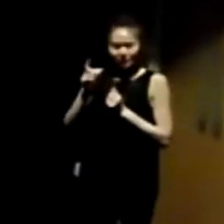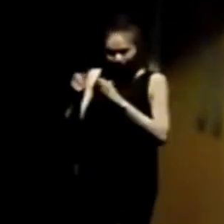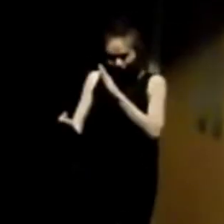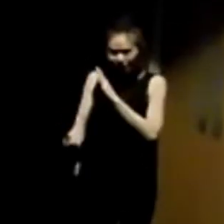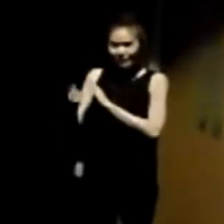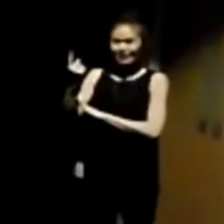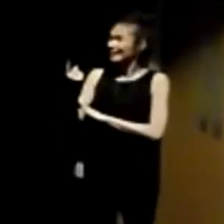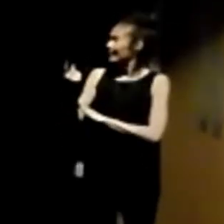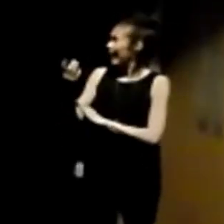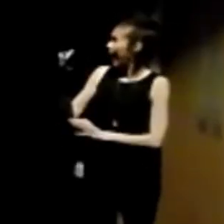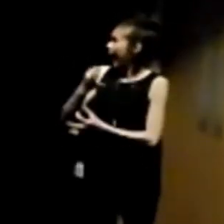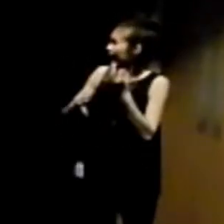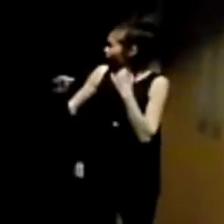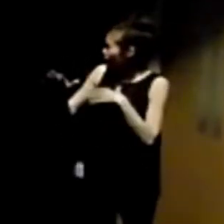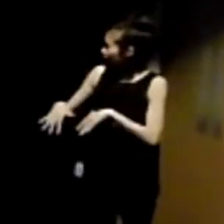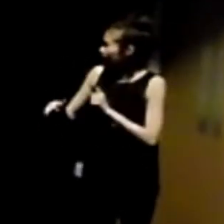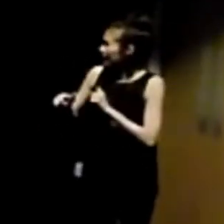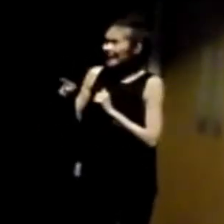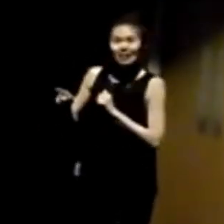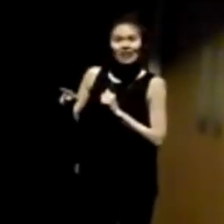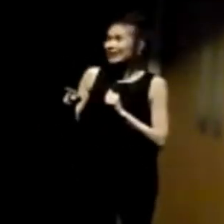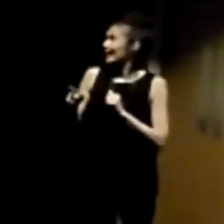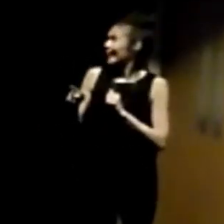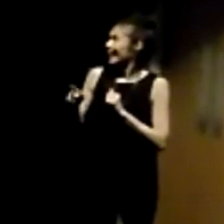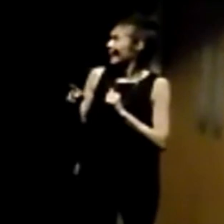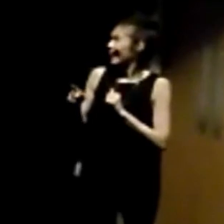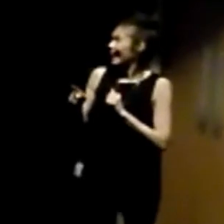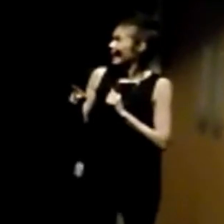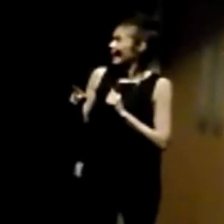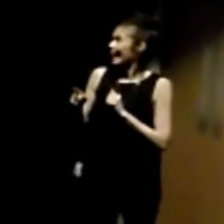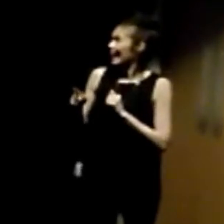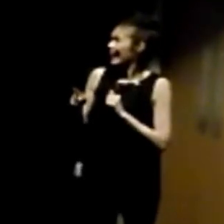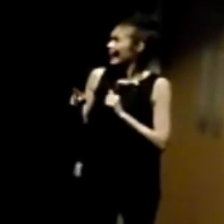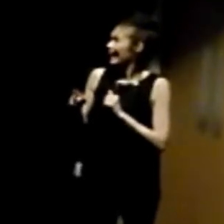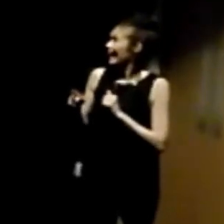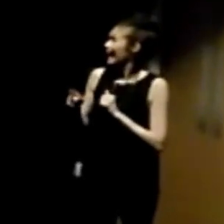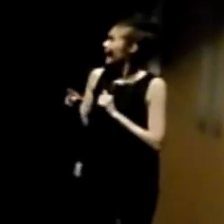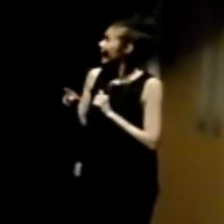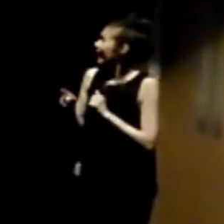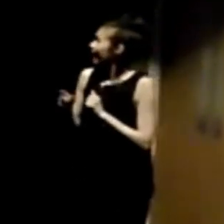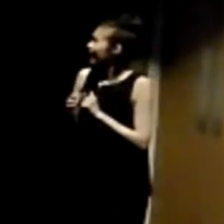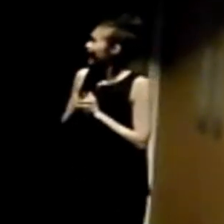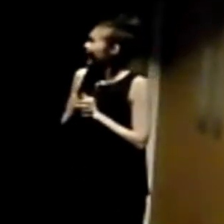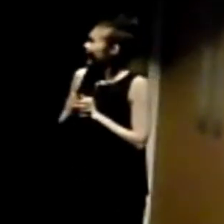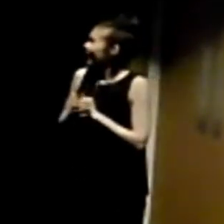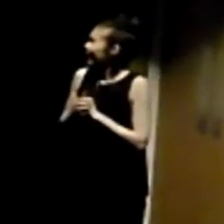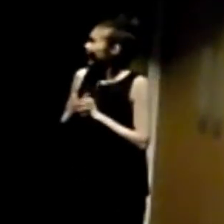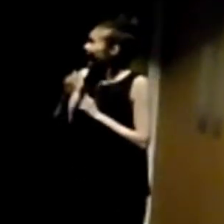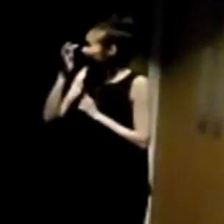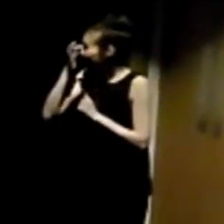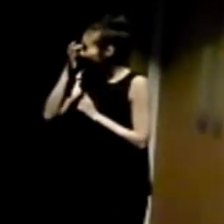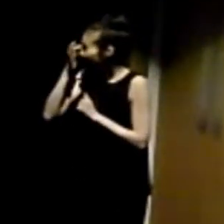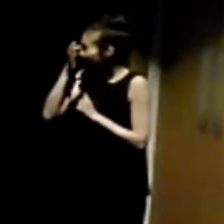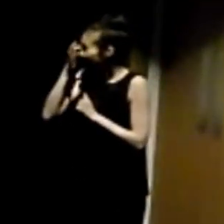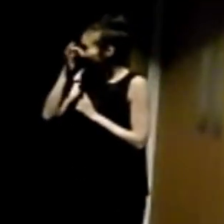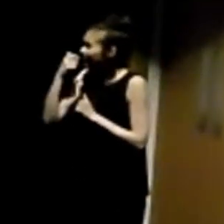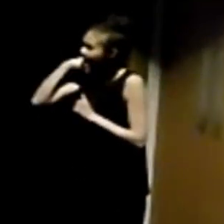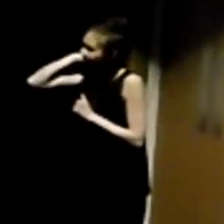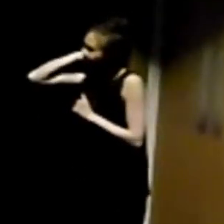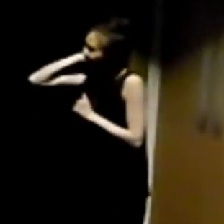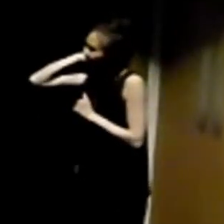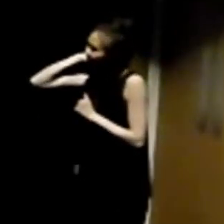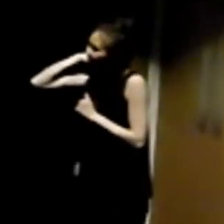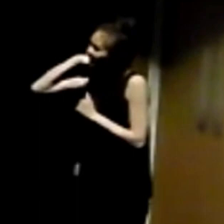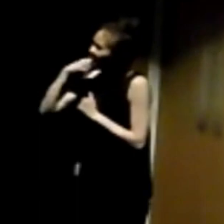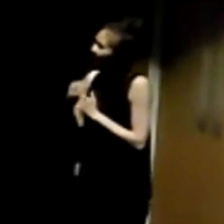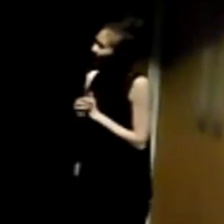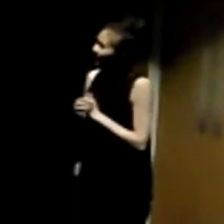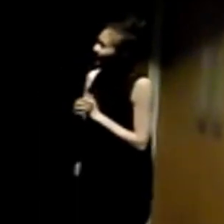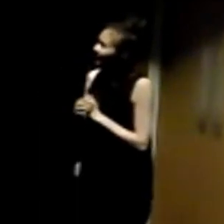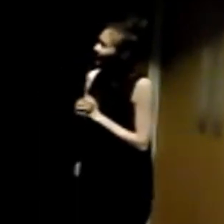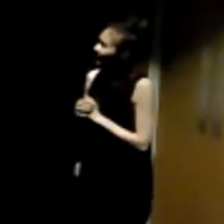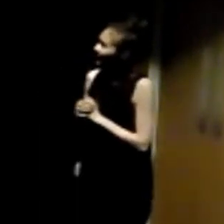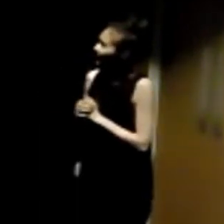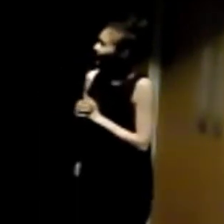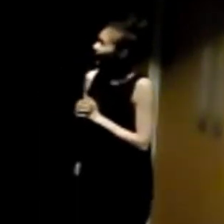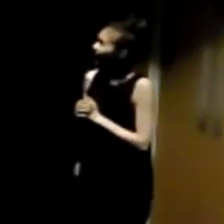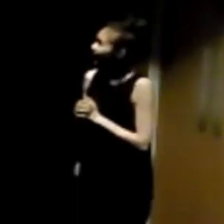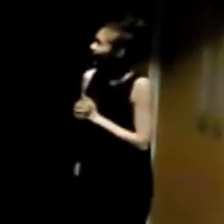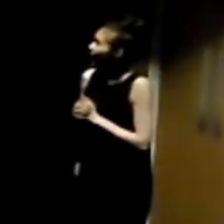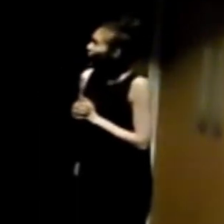We get Shakespeare opposite what is it where um yeah there's a reaction for a what's it, but I can't remember the phrase.